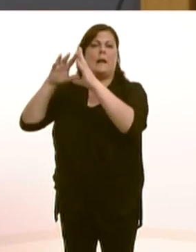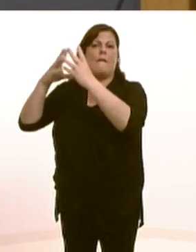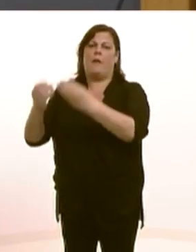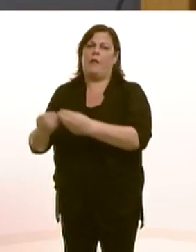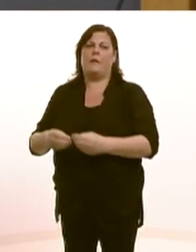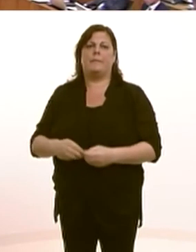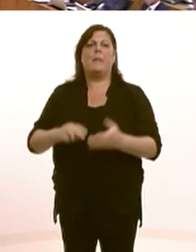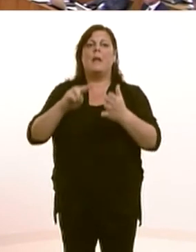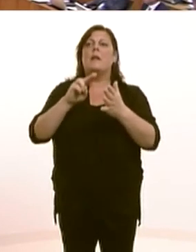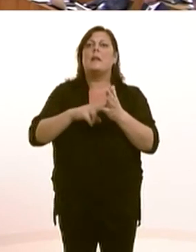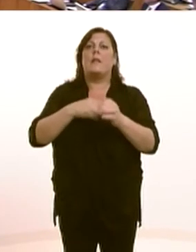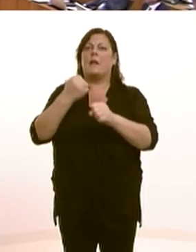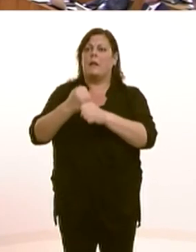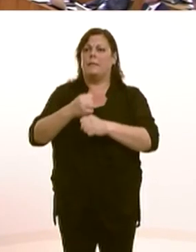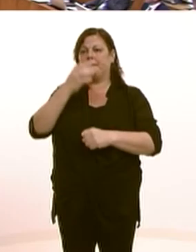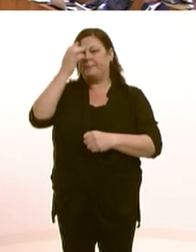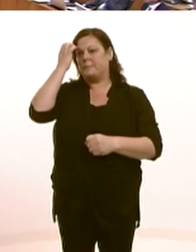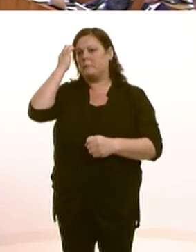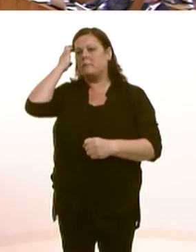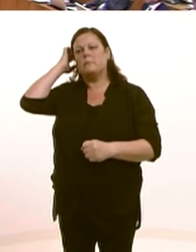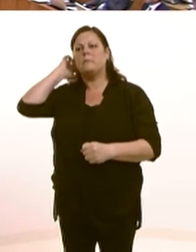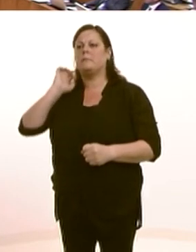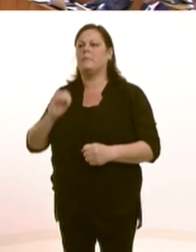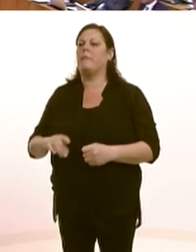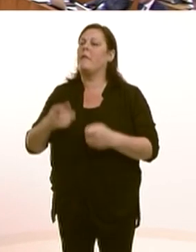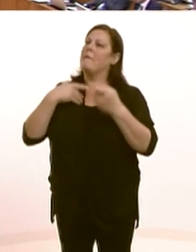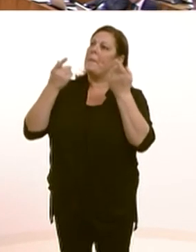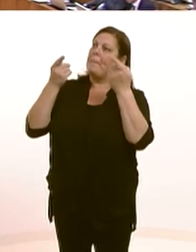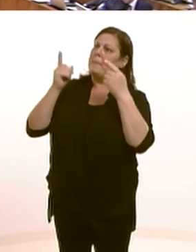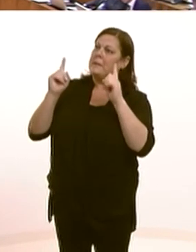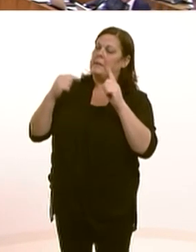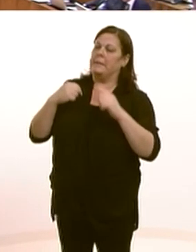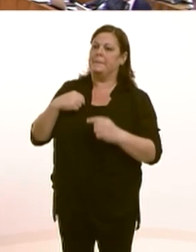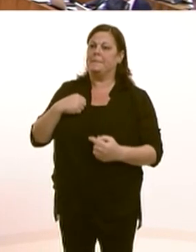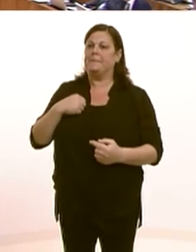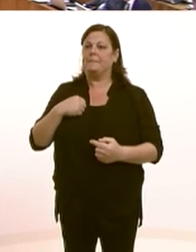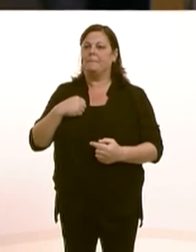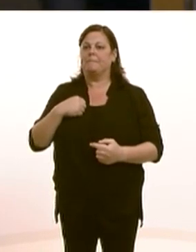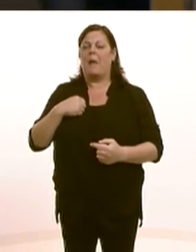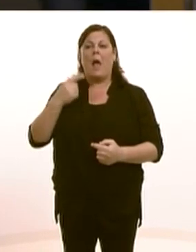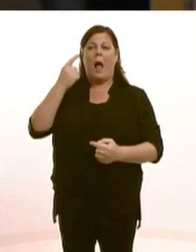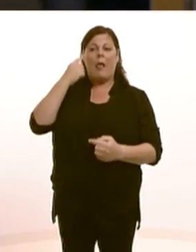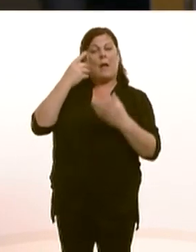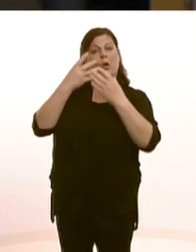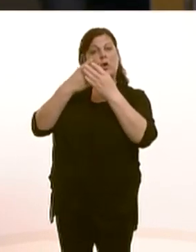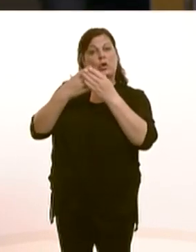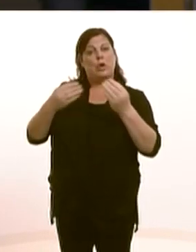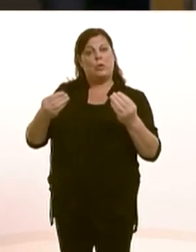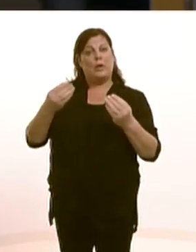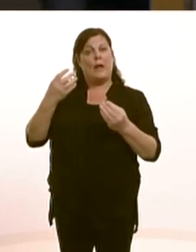Nathan Gill: First Minister, I have a solution for you with regard to the communication of